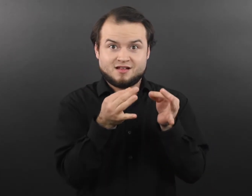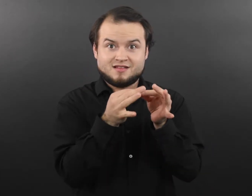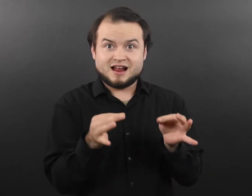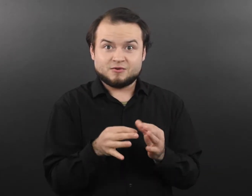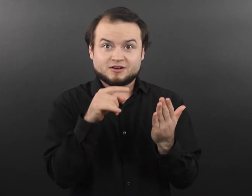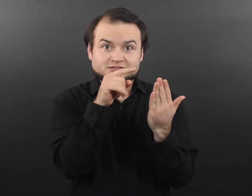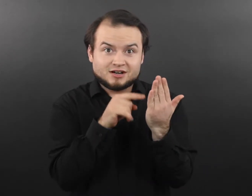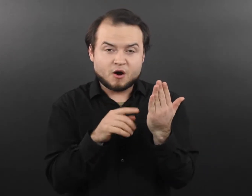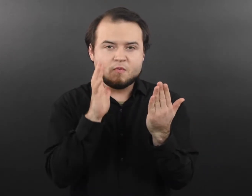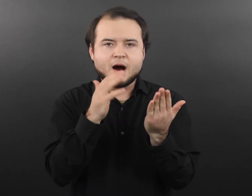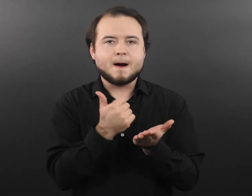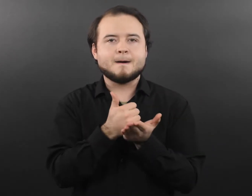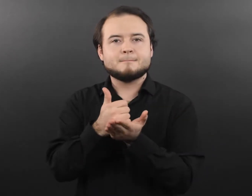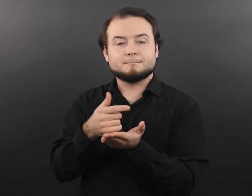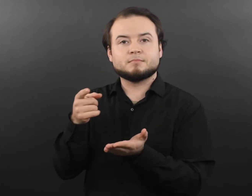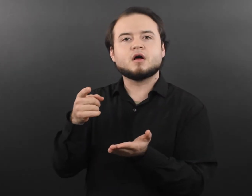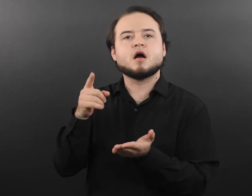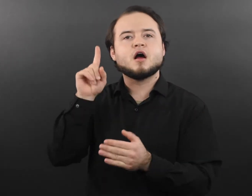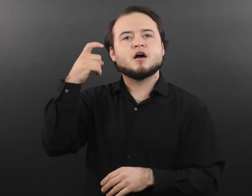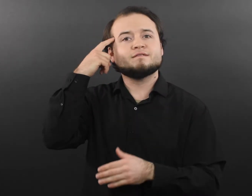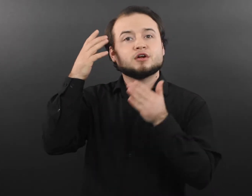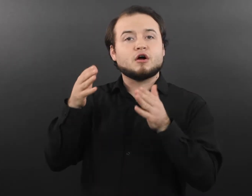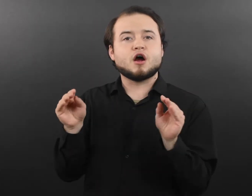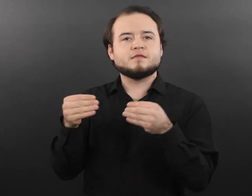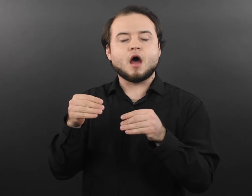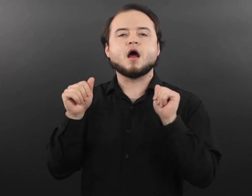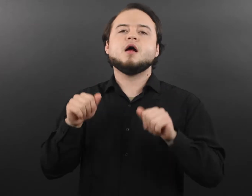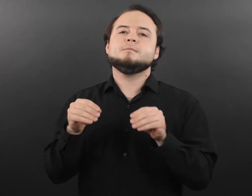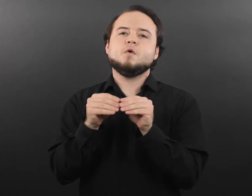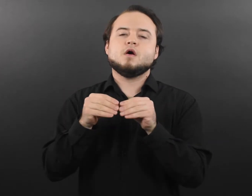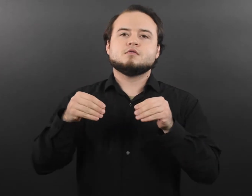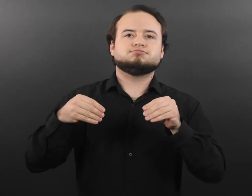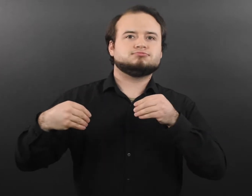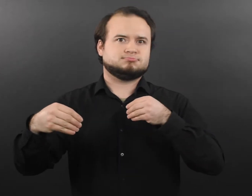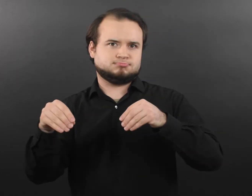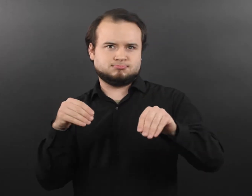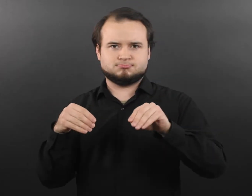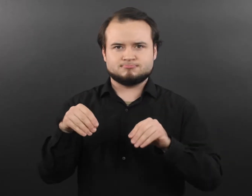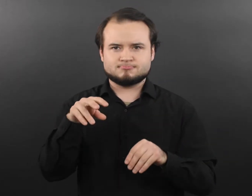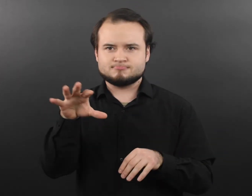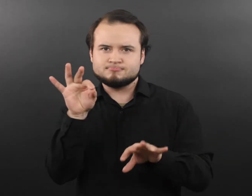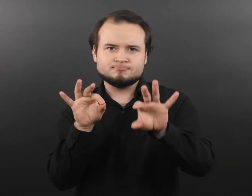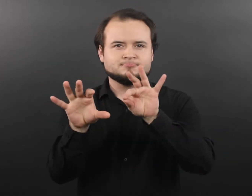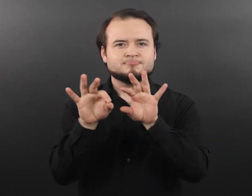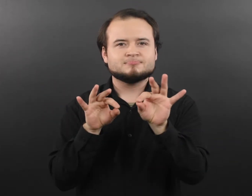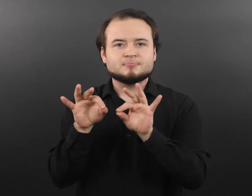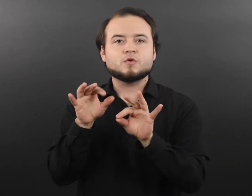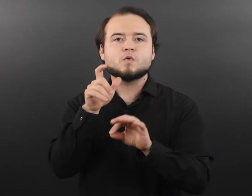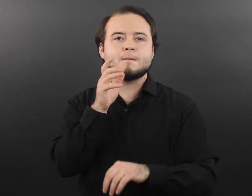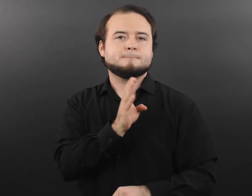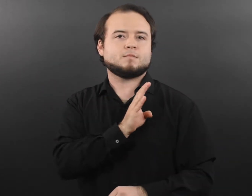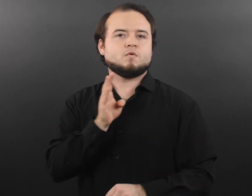Governor’s Office more flexibility to appoint board